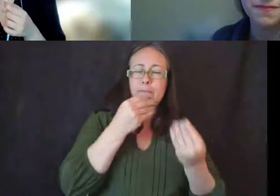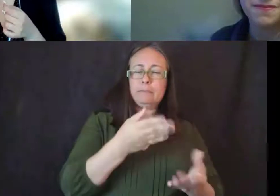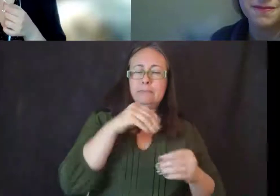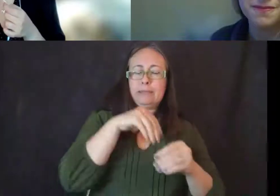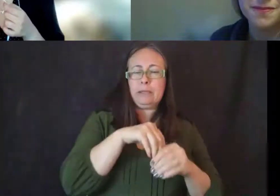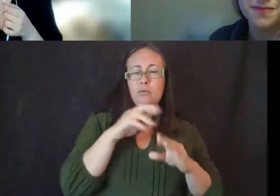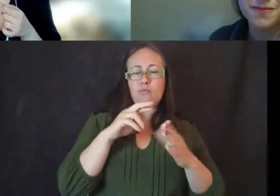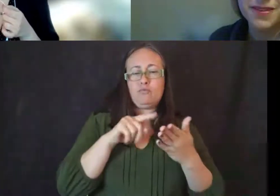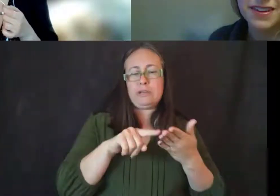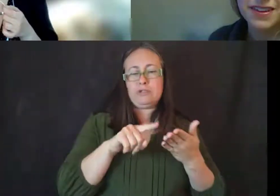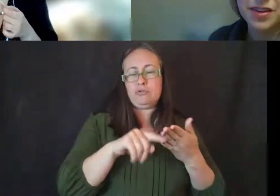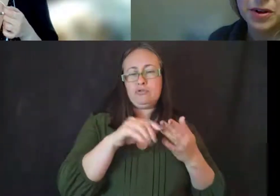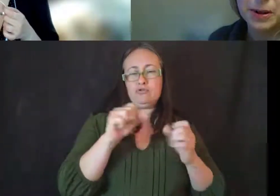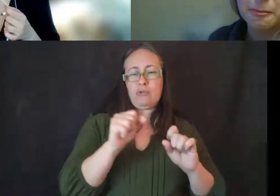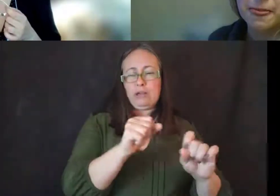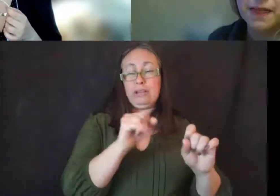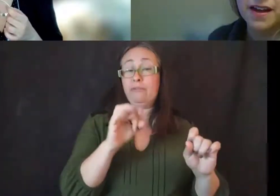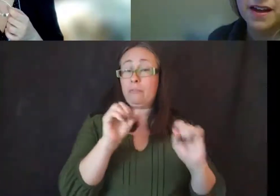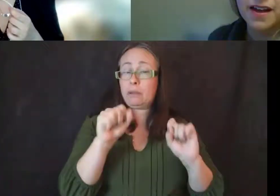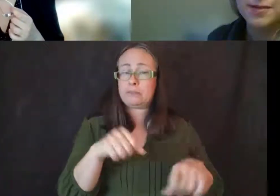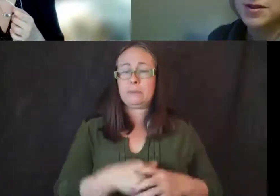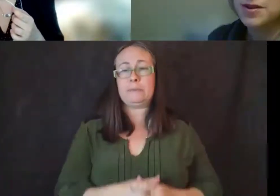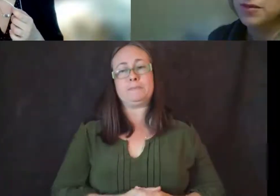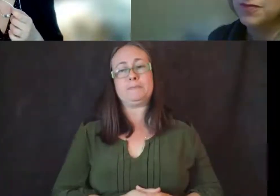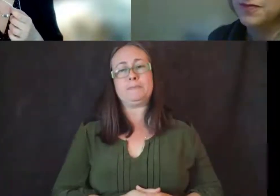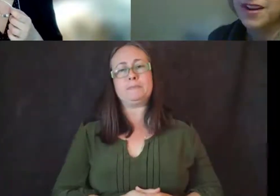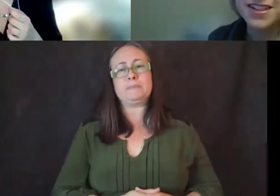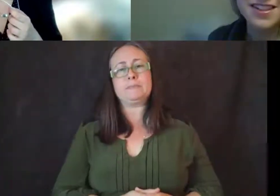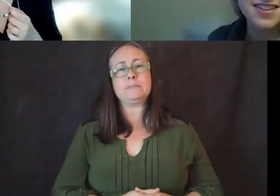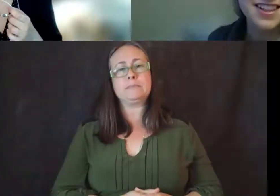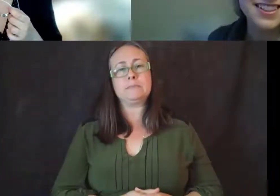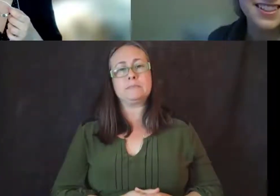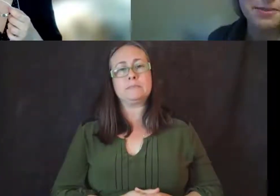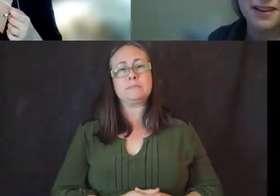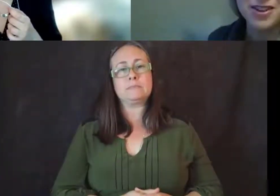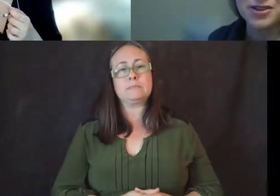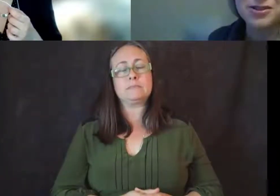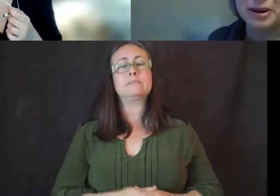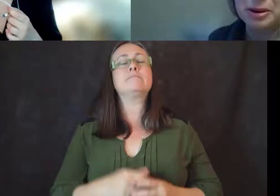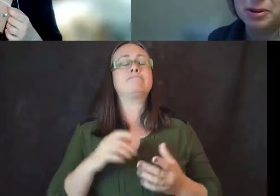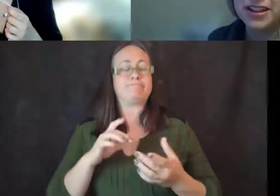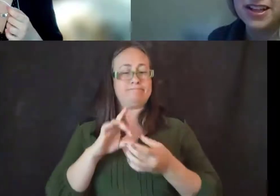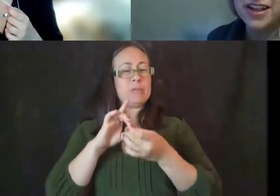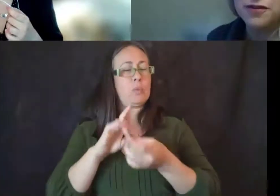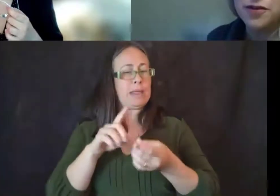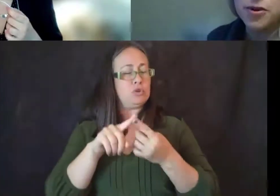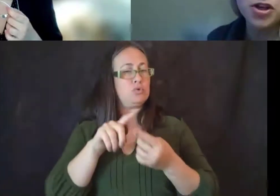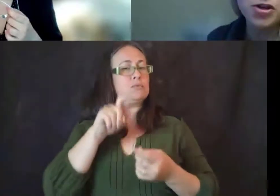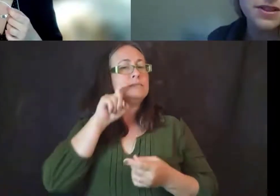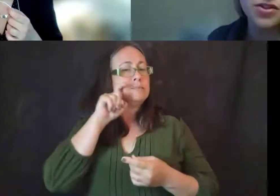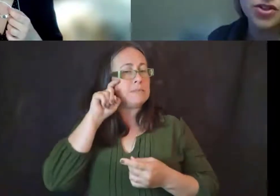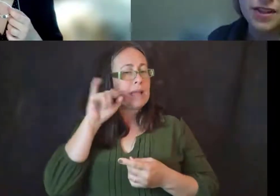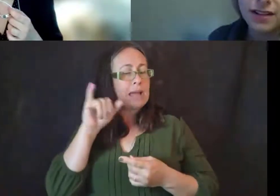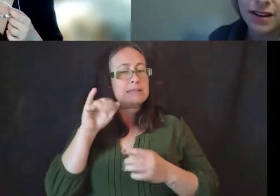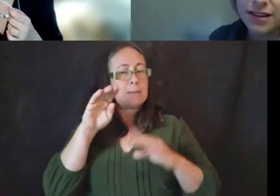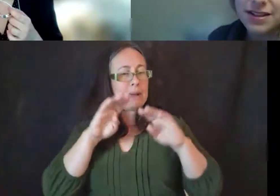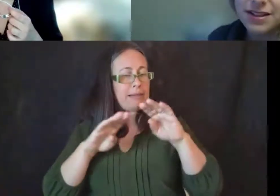Elyse Sullivan: That's great. So onto sex as a biological variable, for human cells or cell lines,